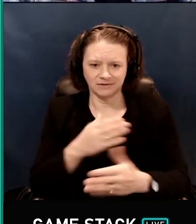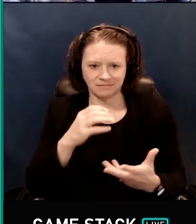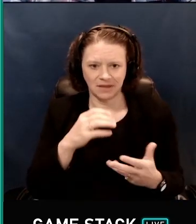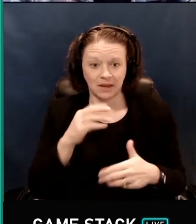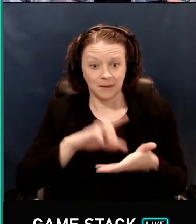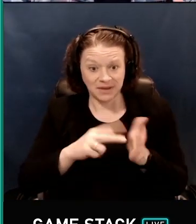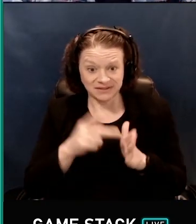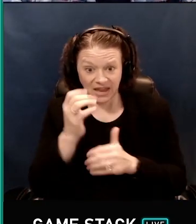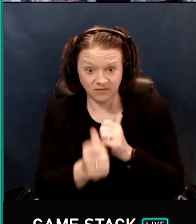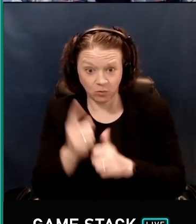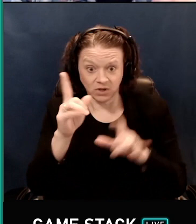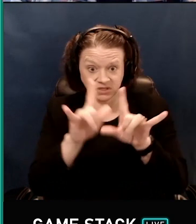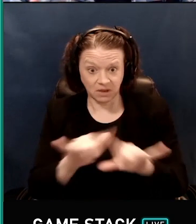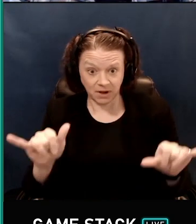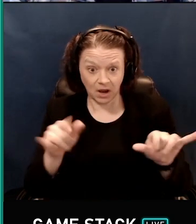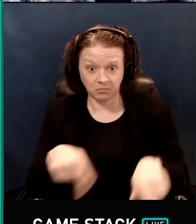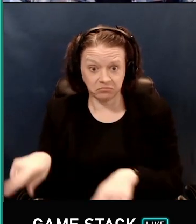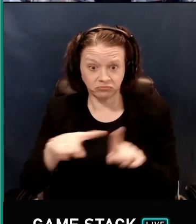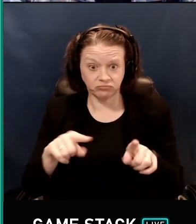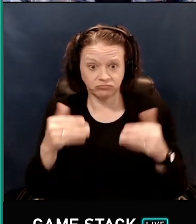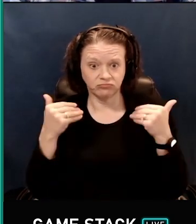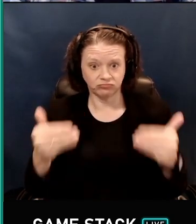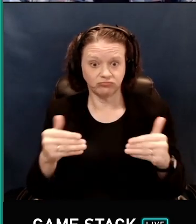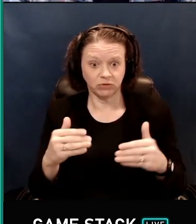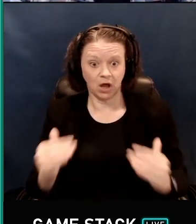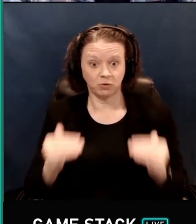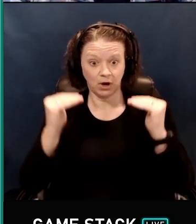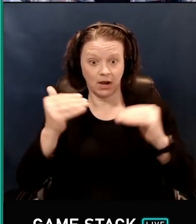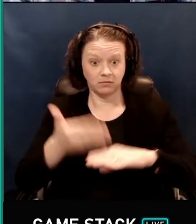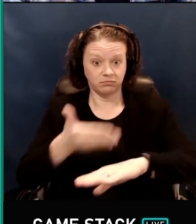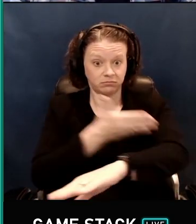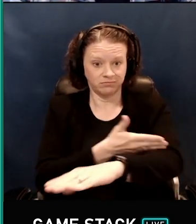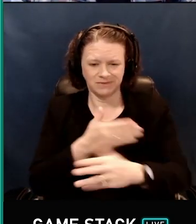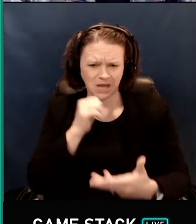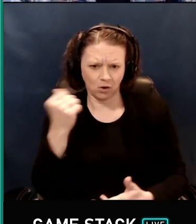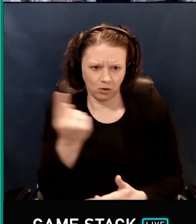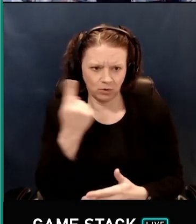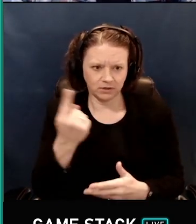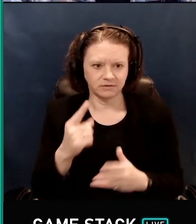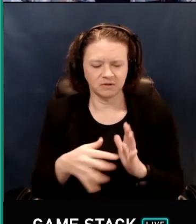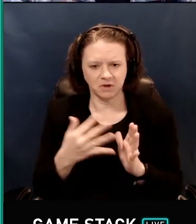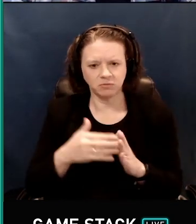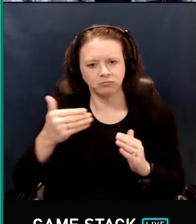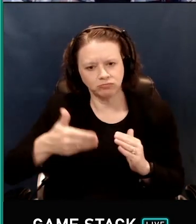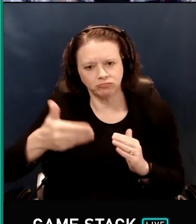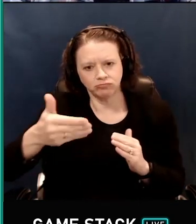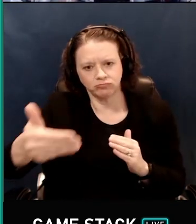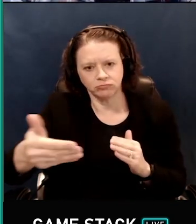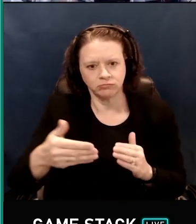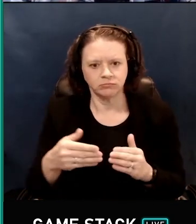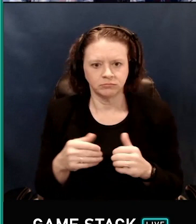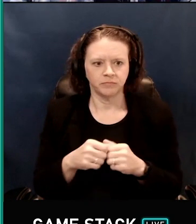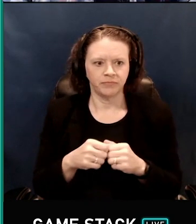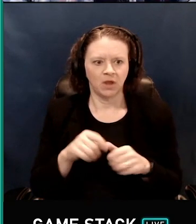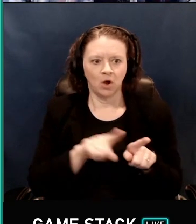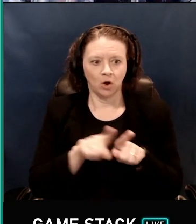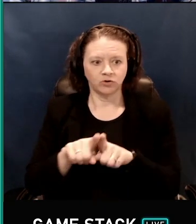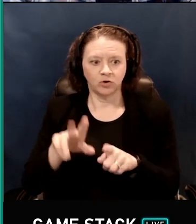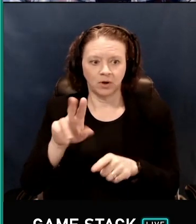Some users just might be happy with what they have right now. Another example, relevant to us, in this particular talk, is NVMe SSD prices